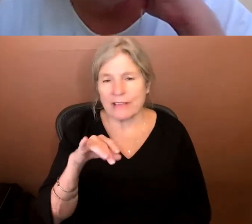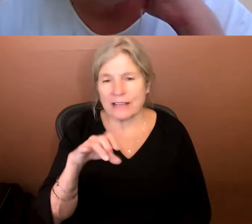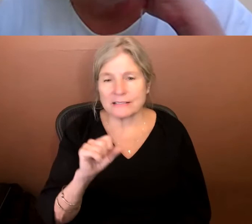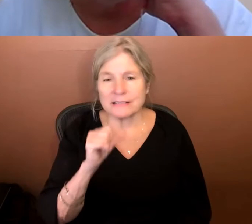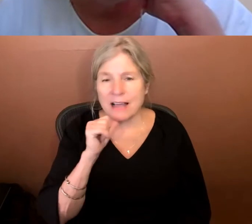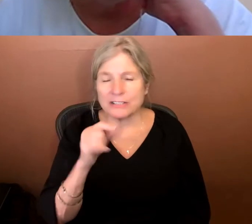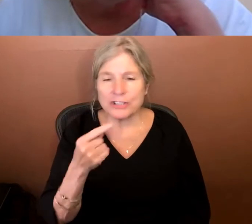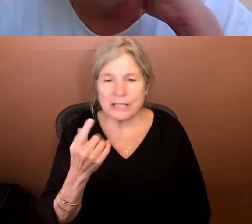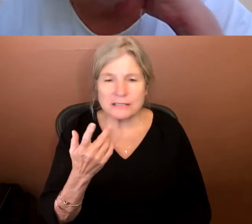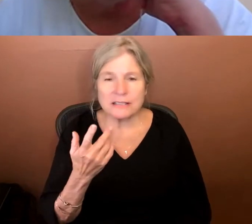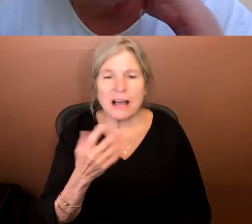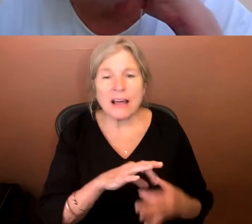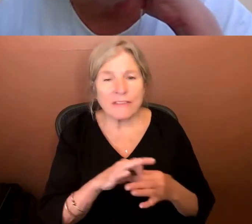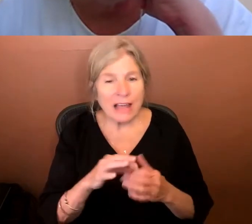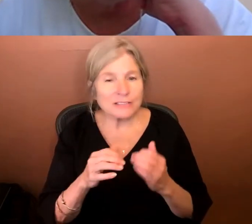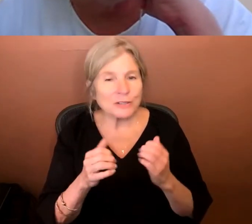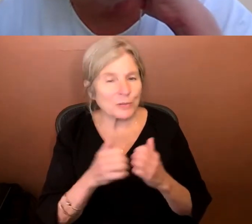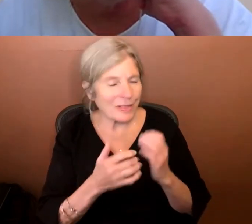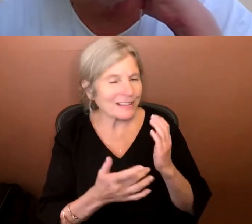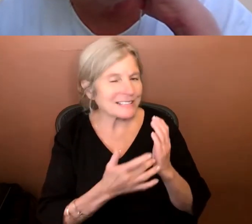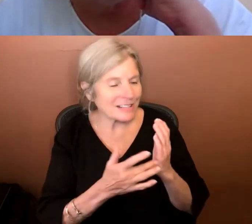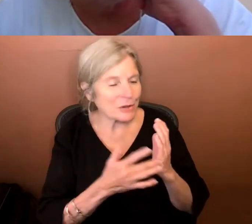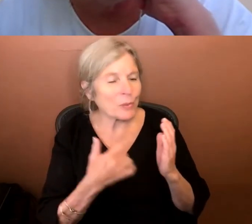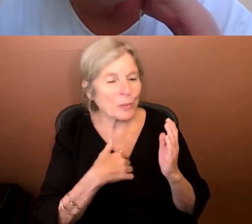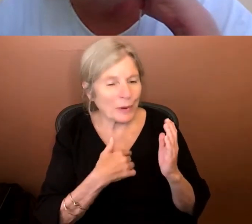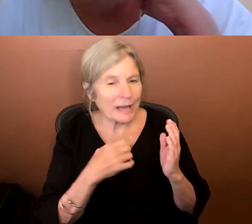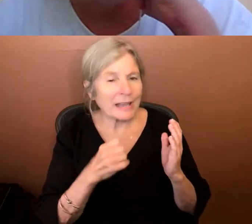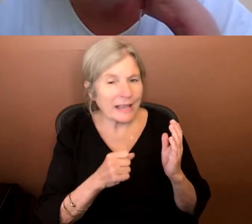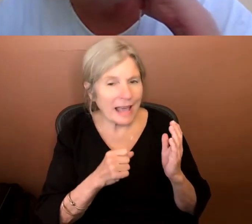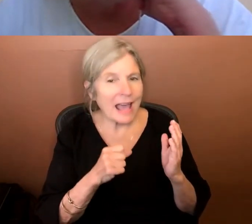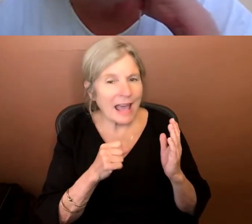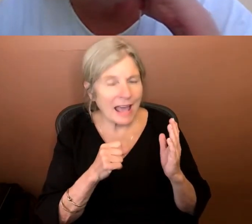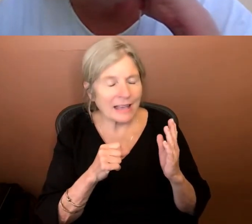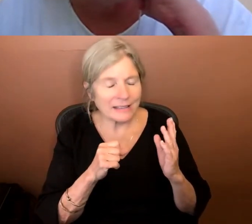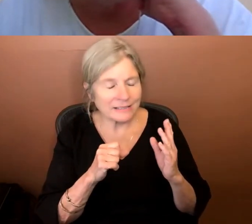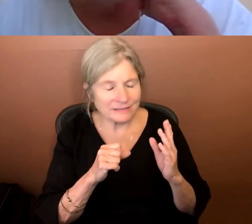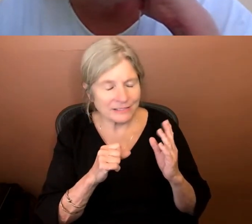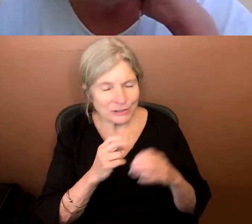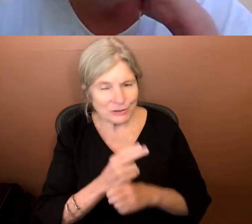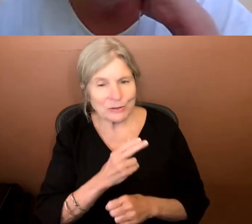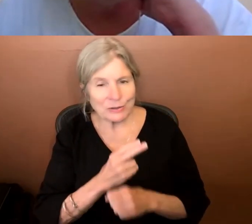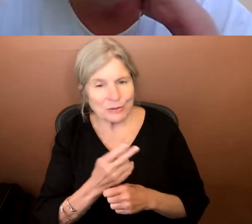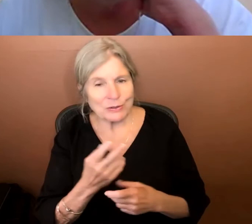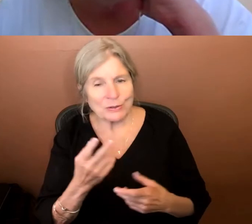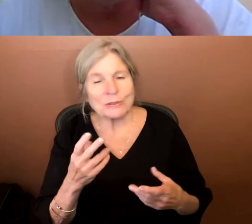that has to do with the technology we can bring to the production and distribution of tactile graphics we